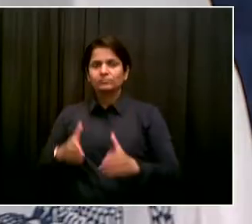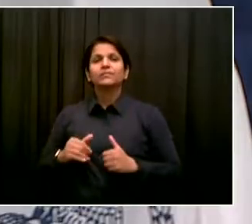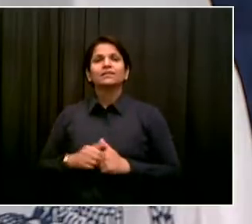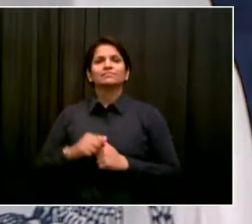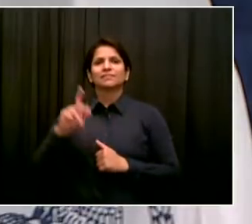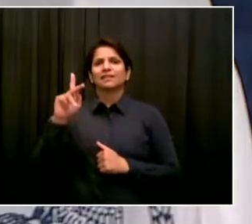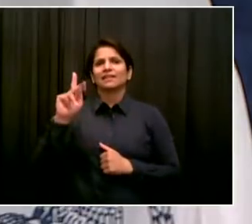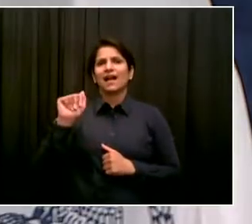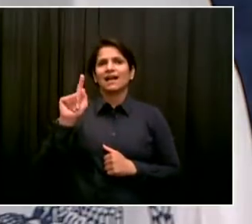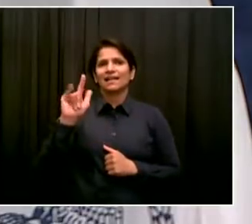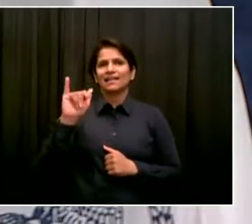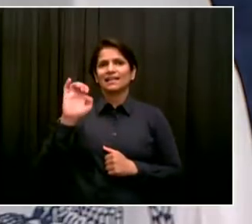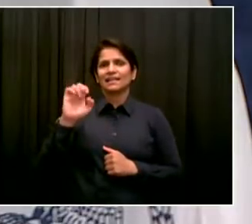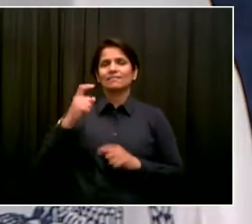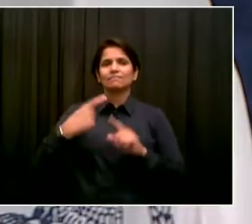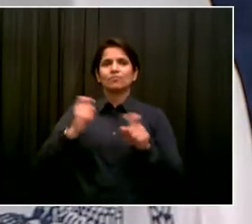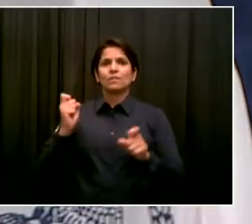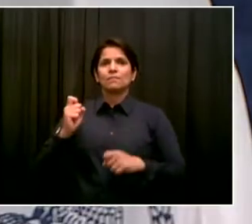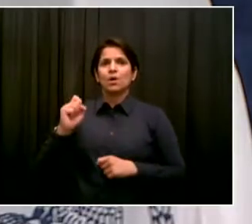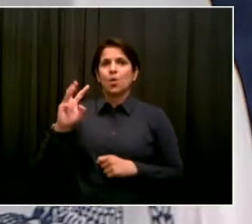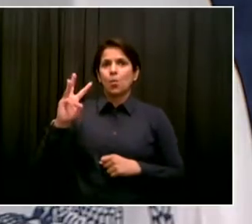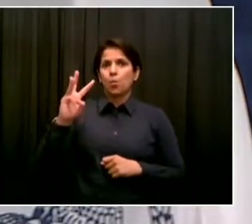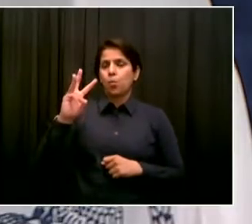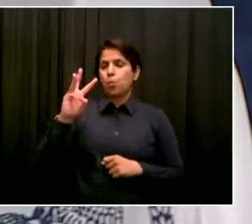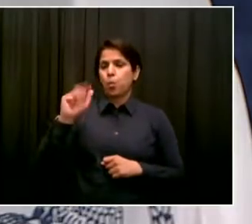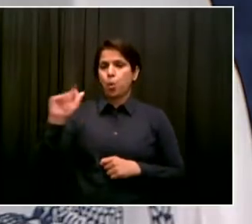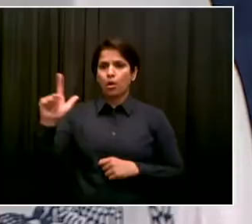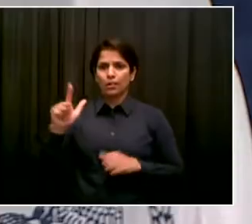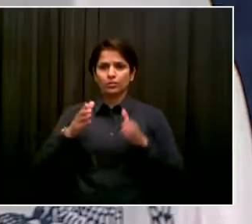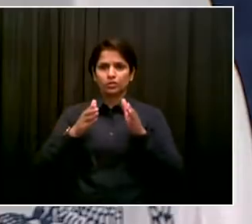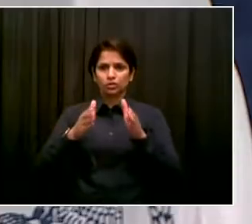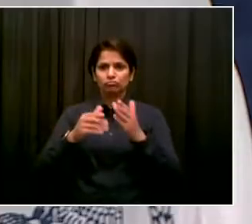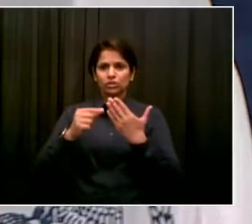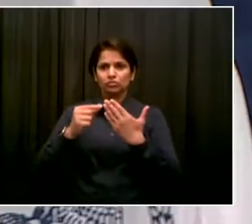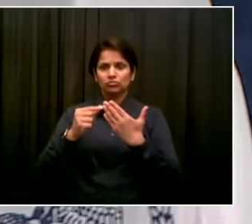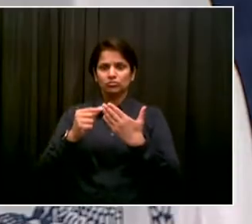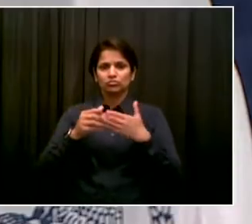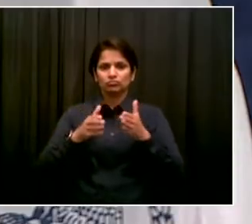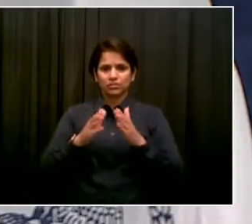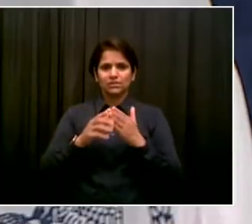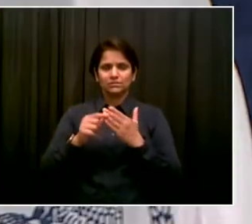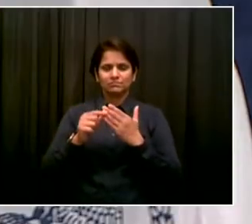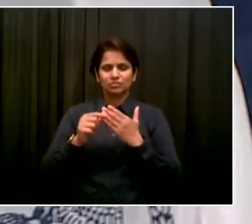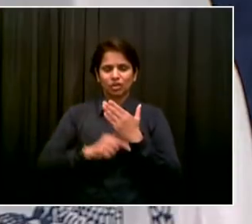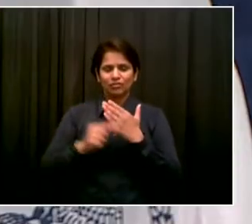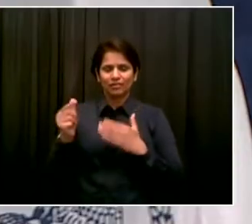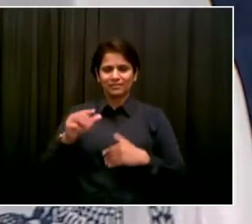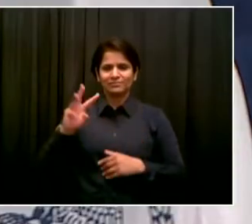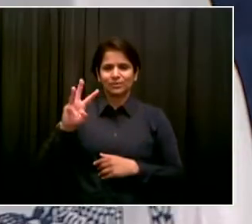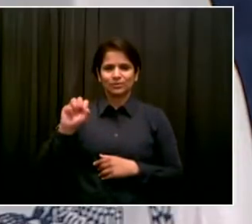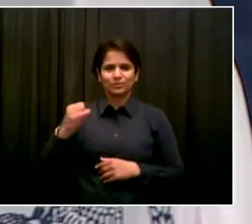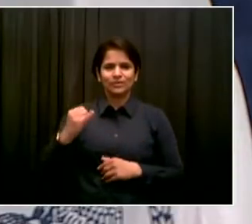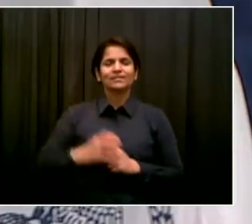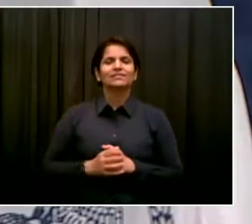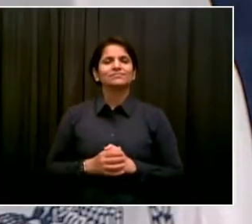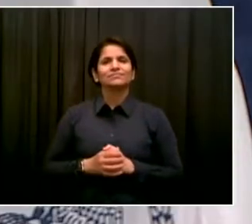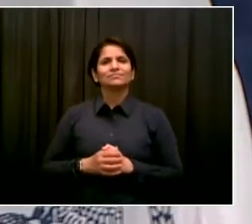COMMUNITY-BASED SOLUTIONS. WE ARE GOING BACK TO OUR COLLEAGUES IN THE MEDIA, WHO IS UP NOW?